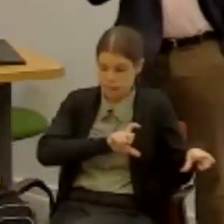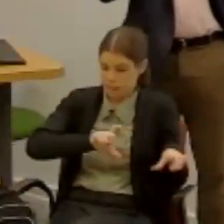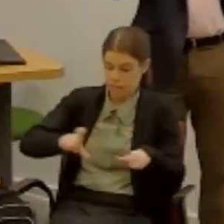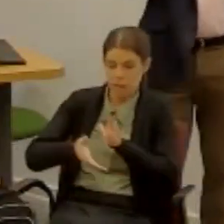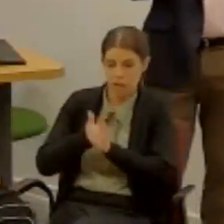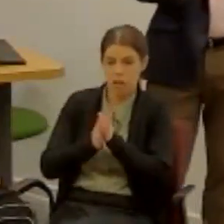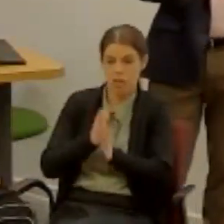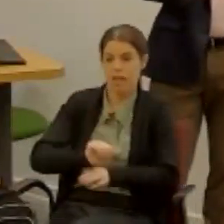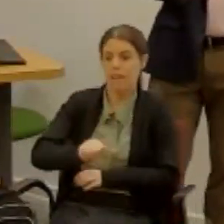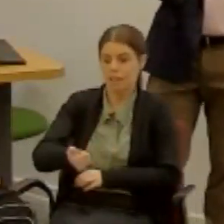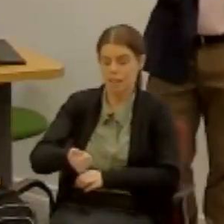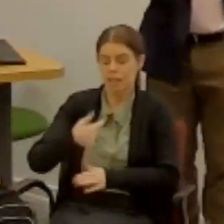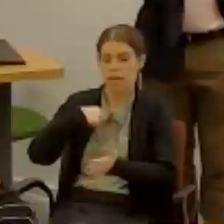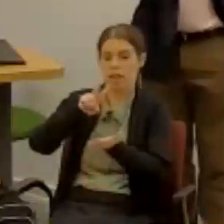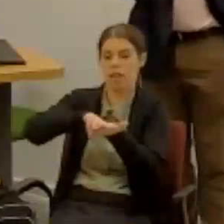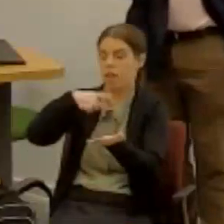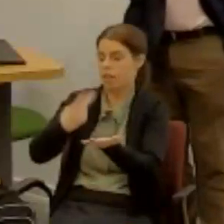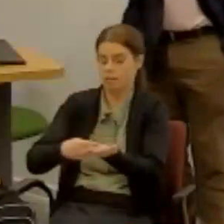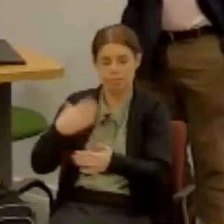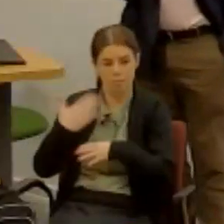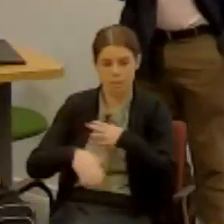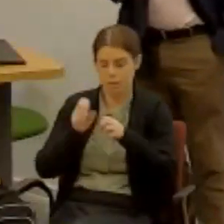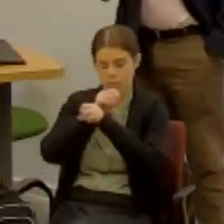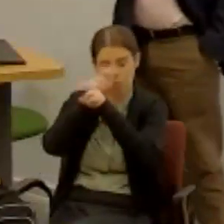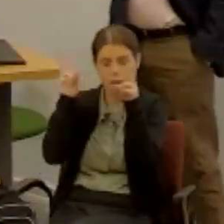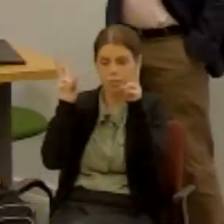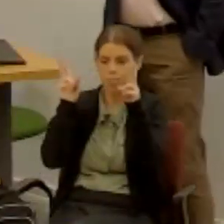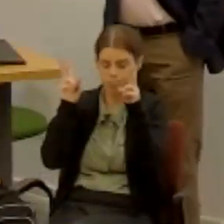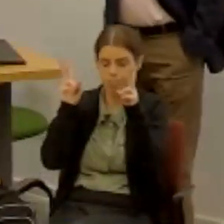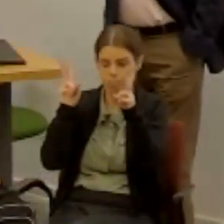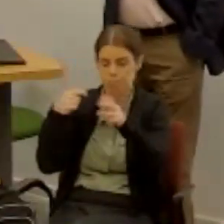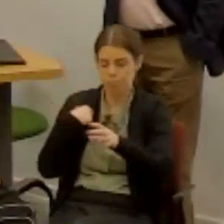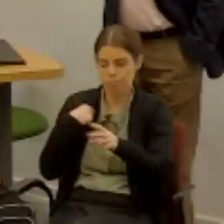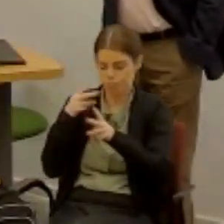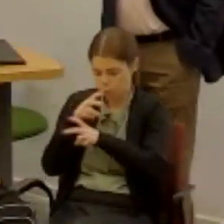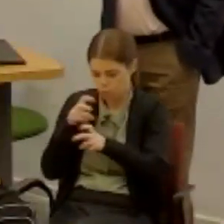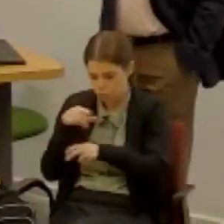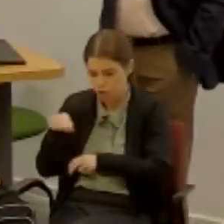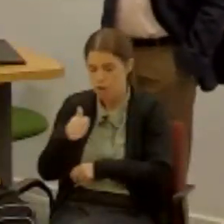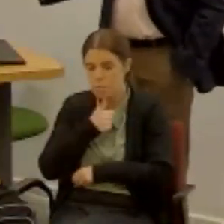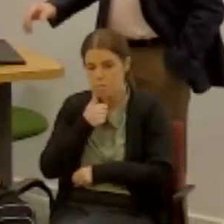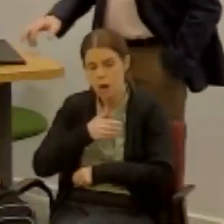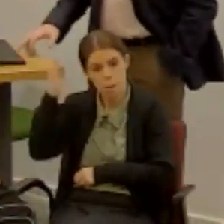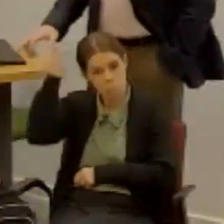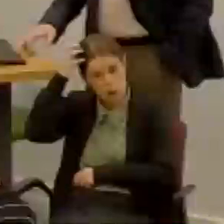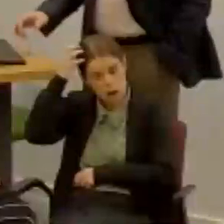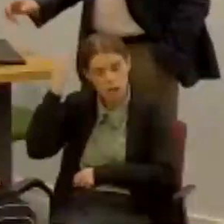the next play unfortunately collapsed and never regained consciousness. and reviewing his brain. There were a number of things we saw, but the important thing is what we saw when we